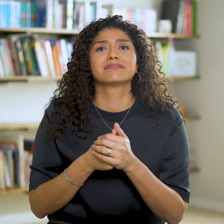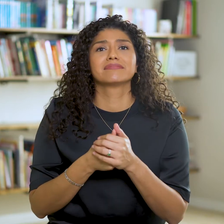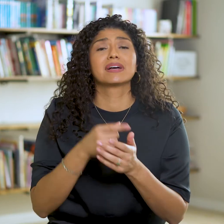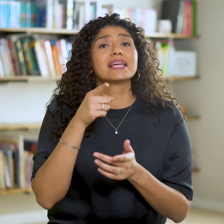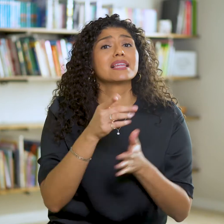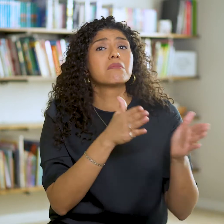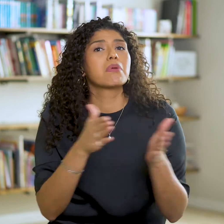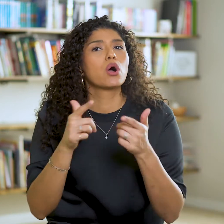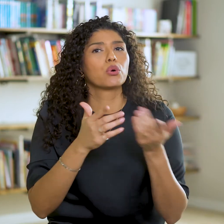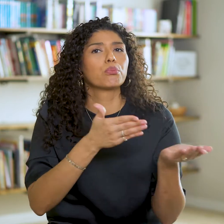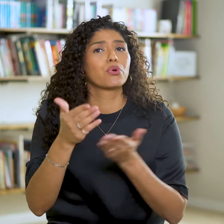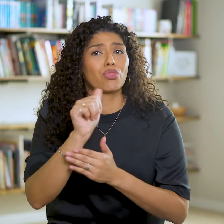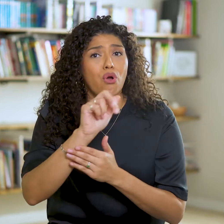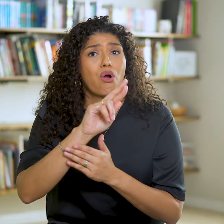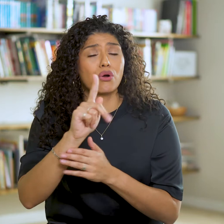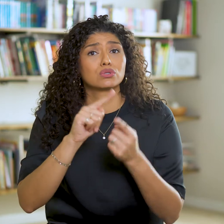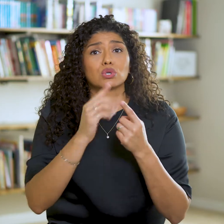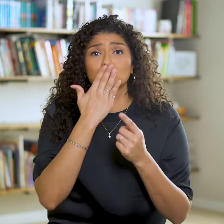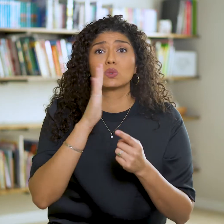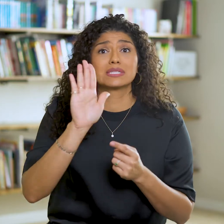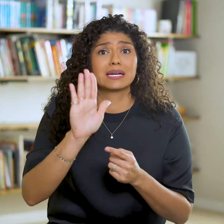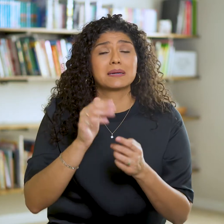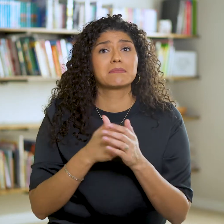He plans to bring the ark to Jerusalem